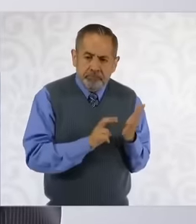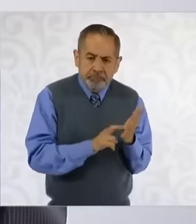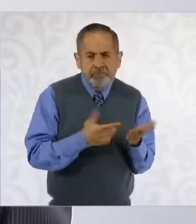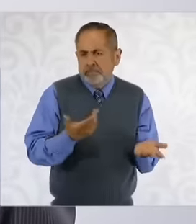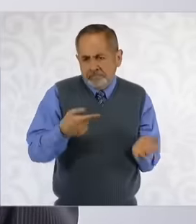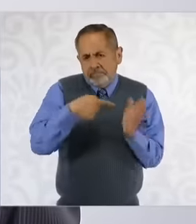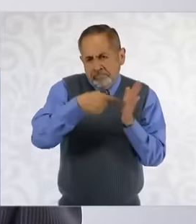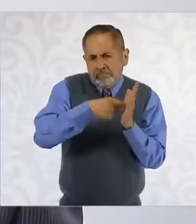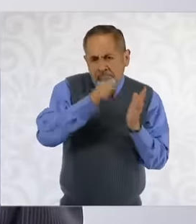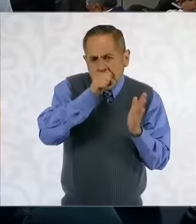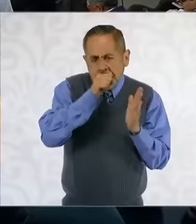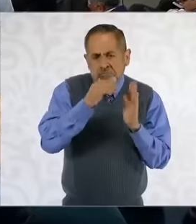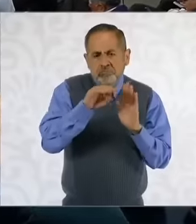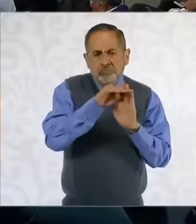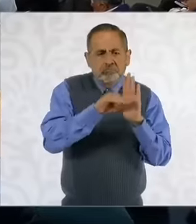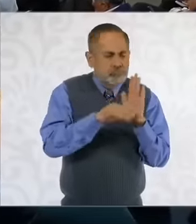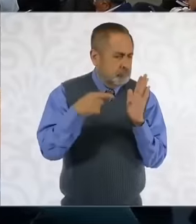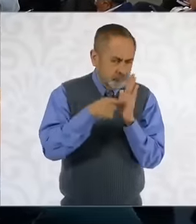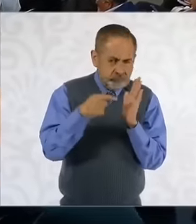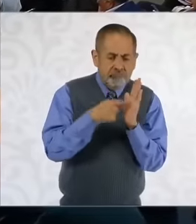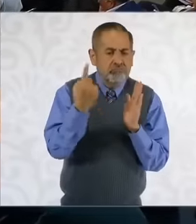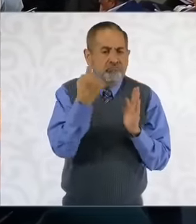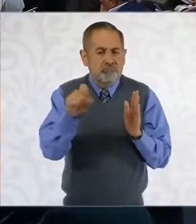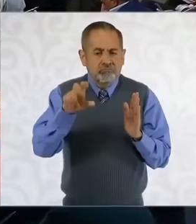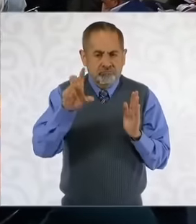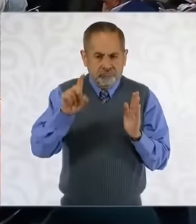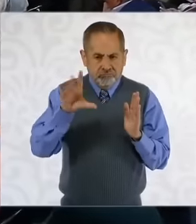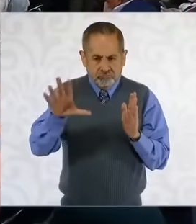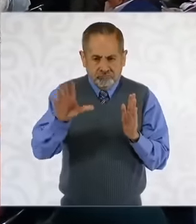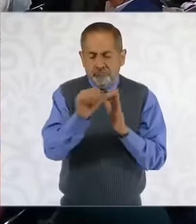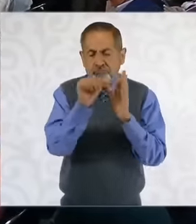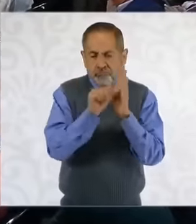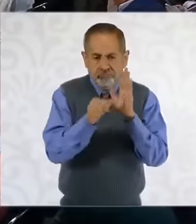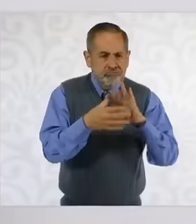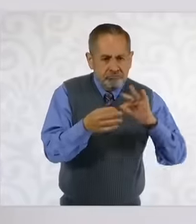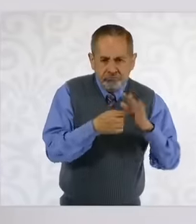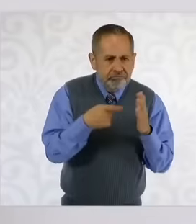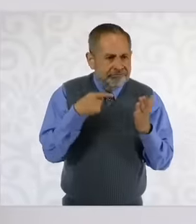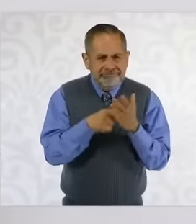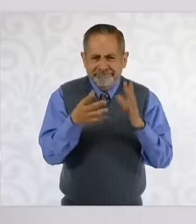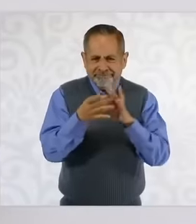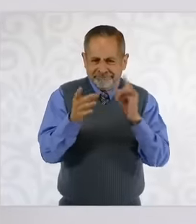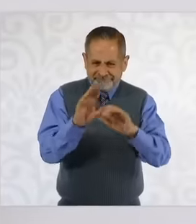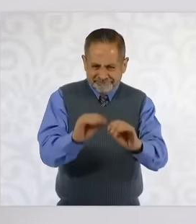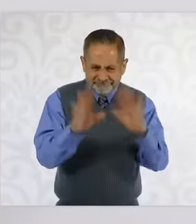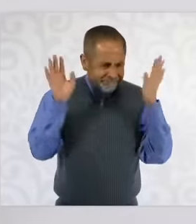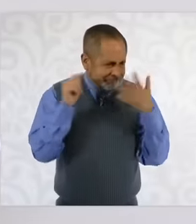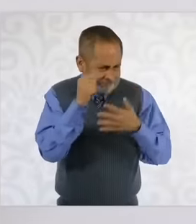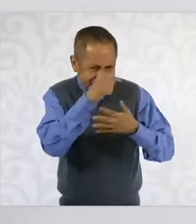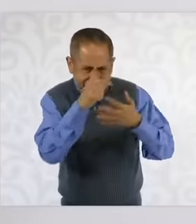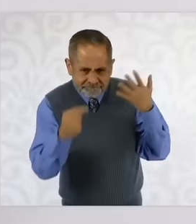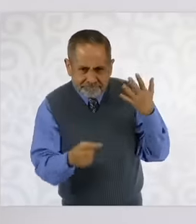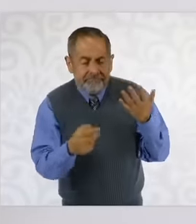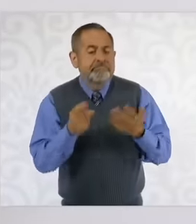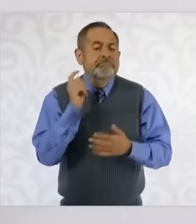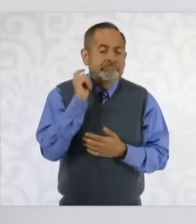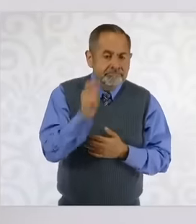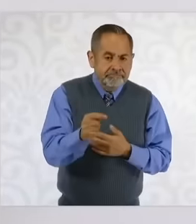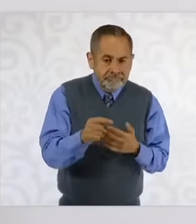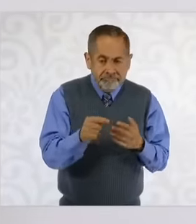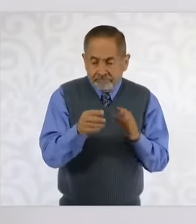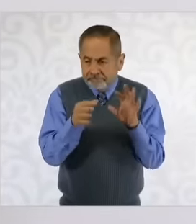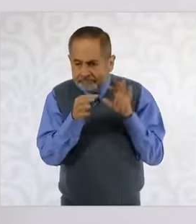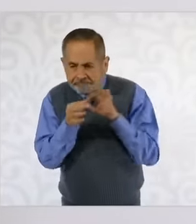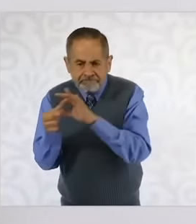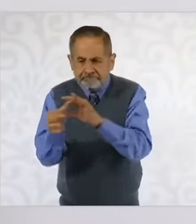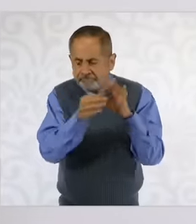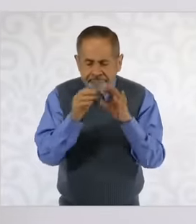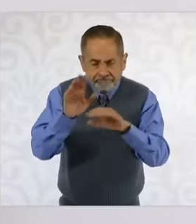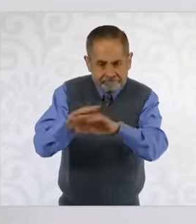reference article 135 is the complex procedure that links, connects and articulates the Congress